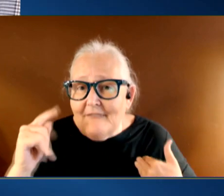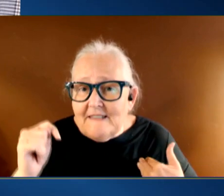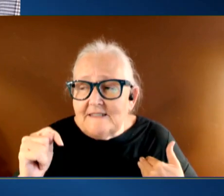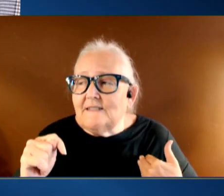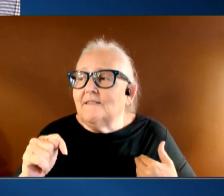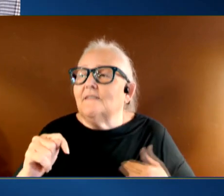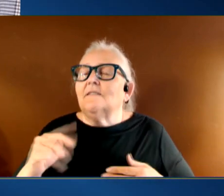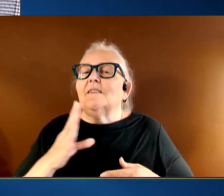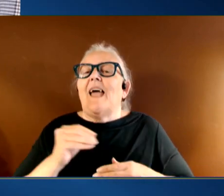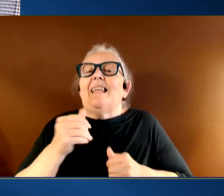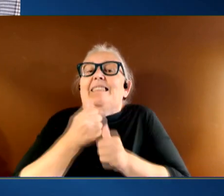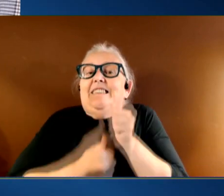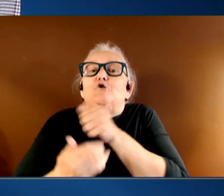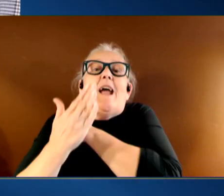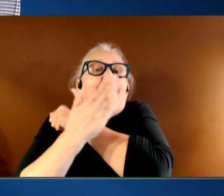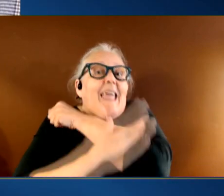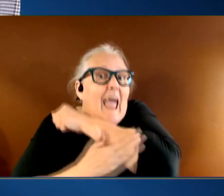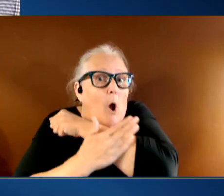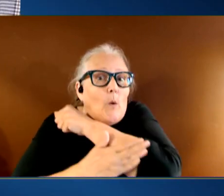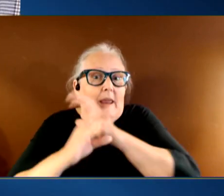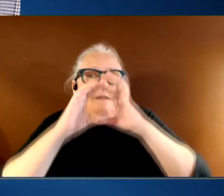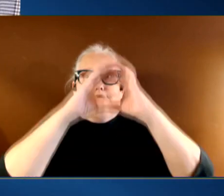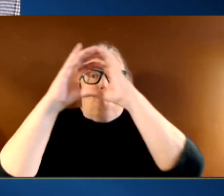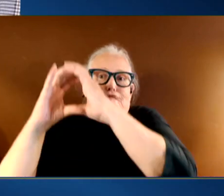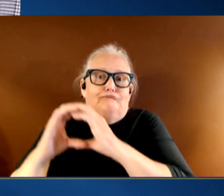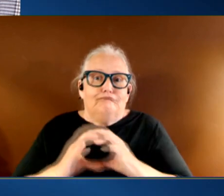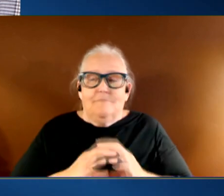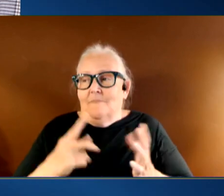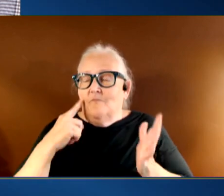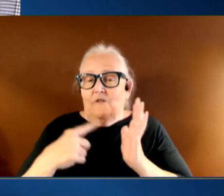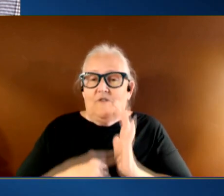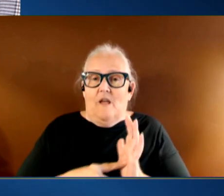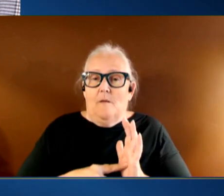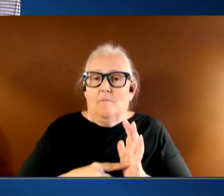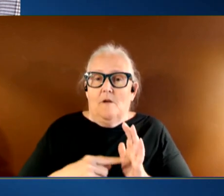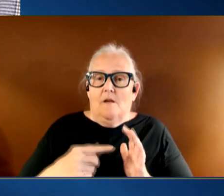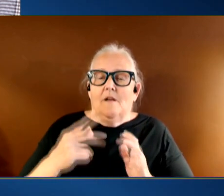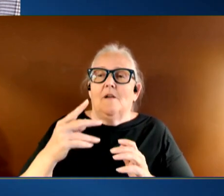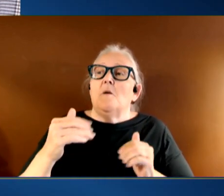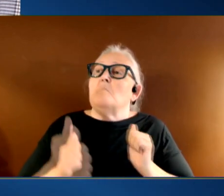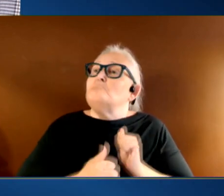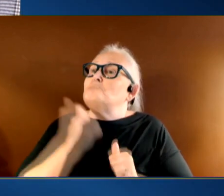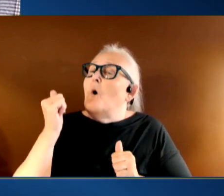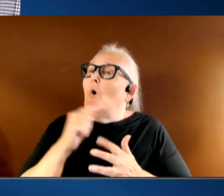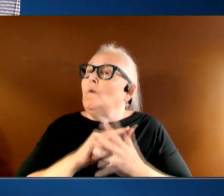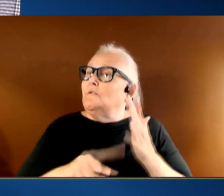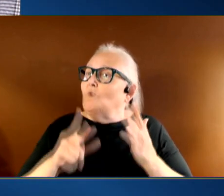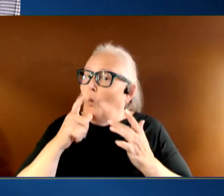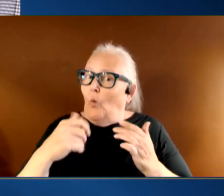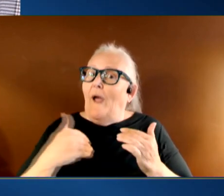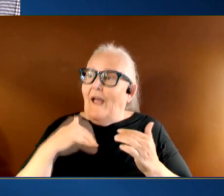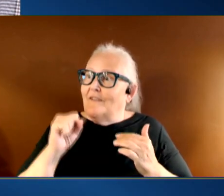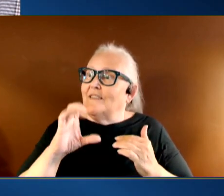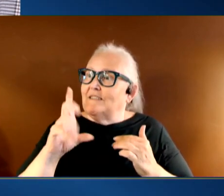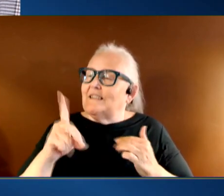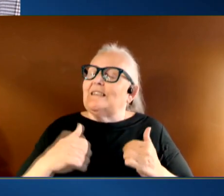county. For example, we see the SCD patients primarily live in urban areas, but we also see